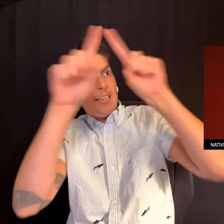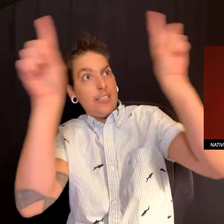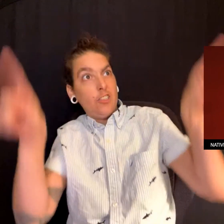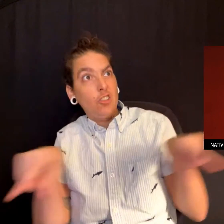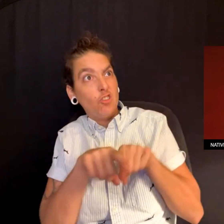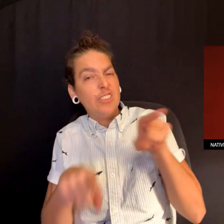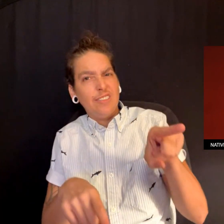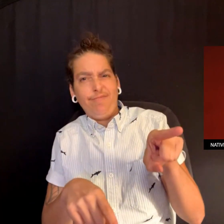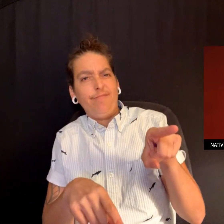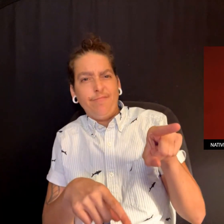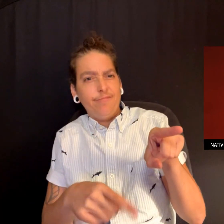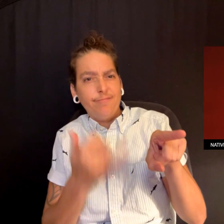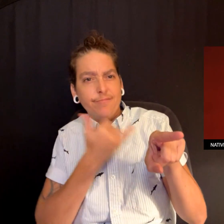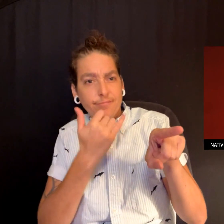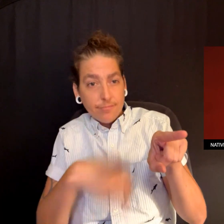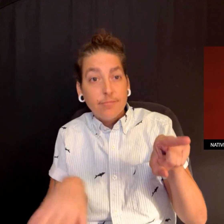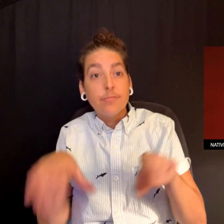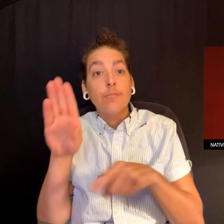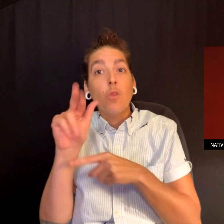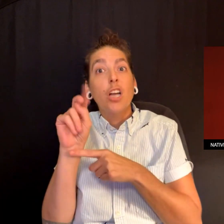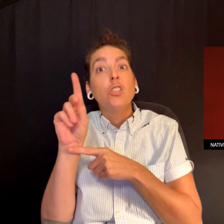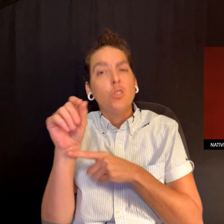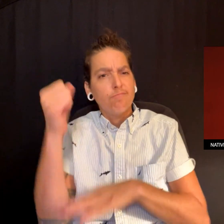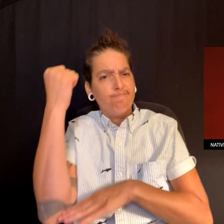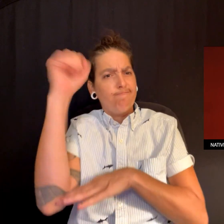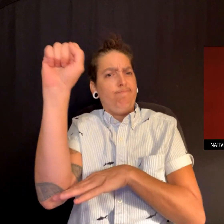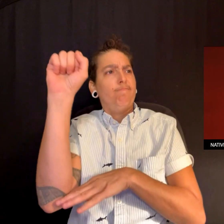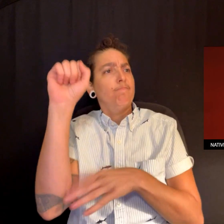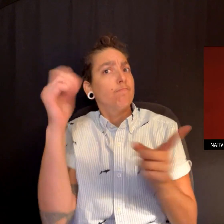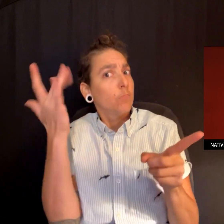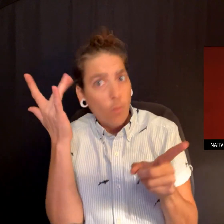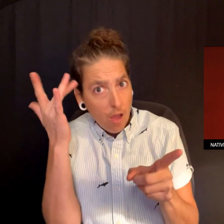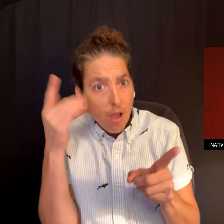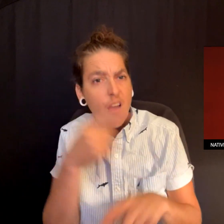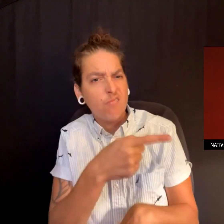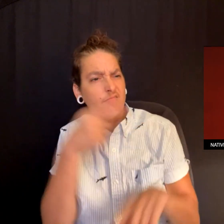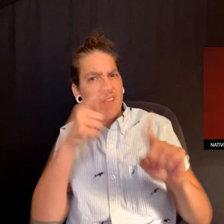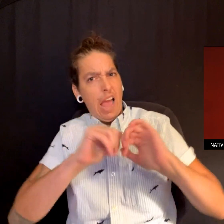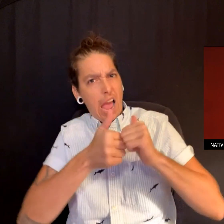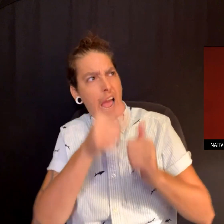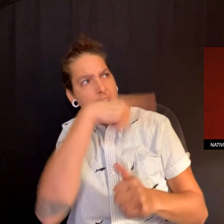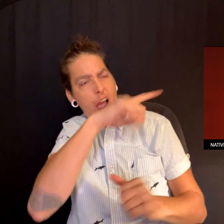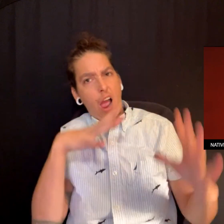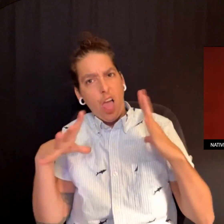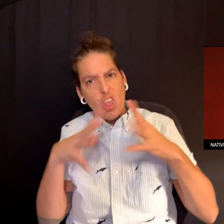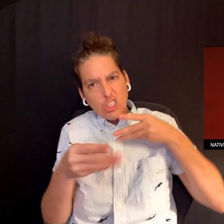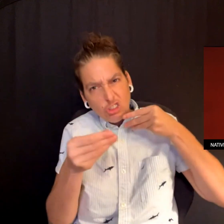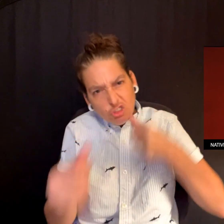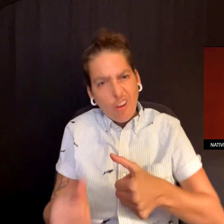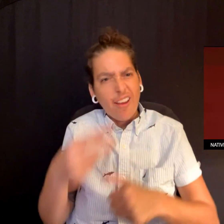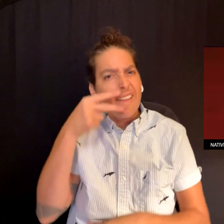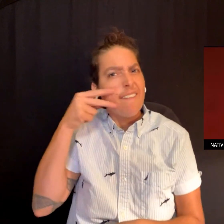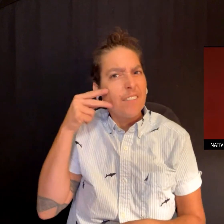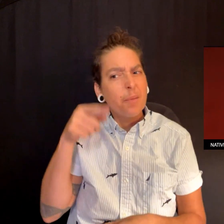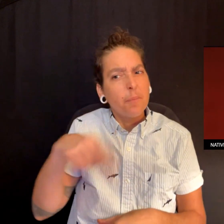She was protesting the portrayal of Native Americans on the big screen. Brandon Brando was protesting the